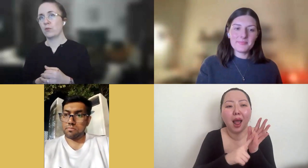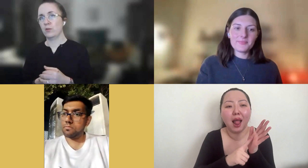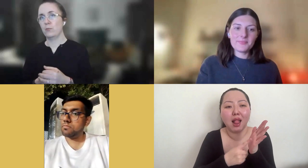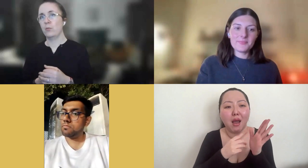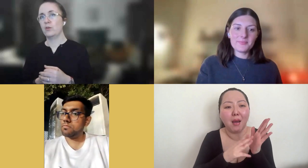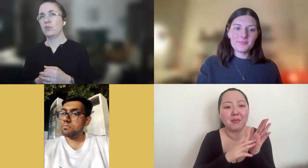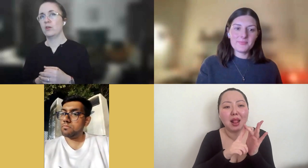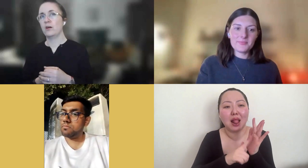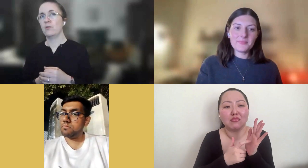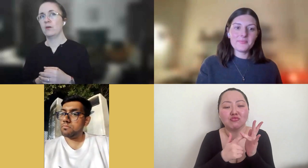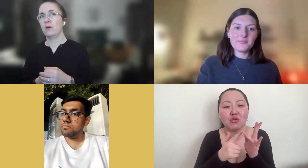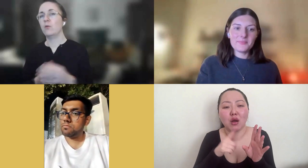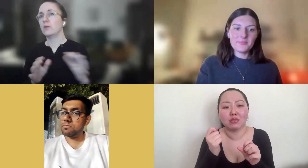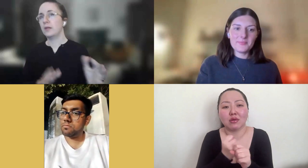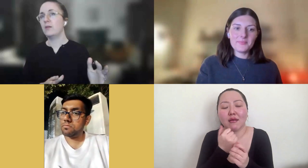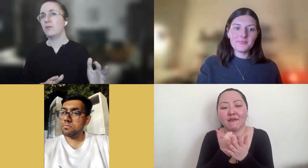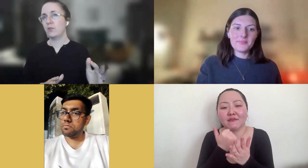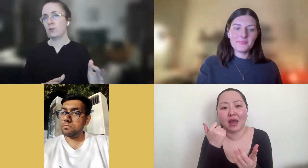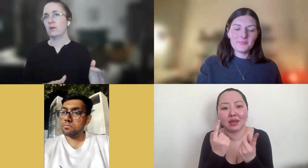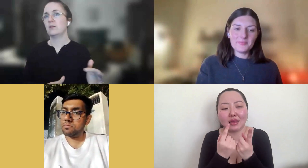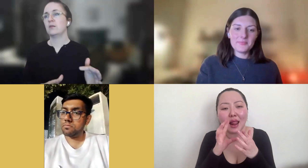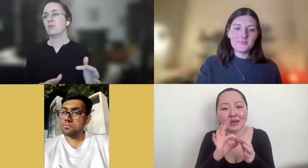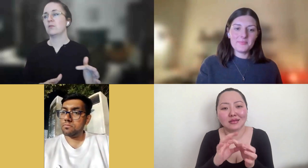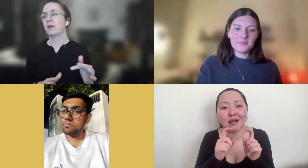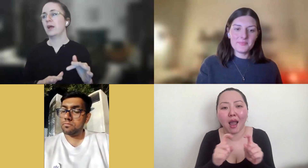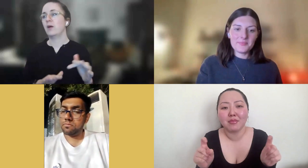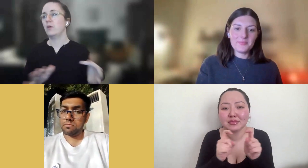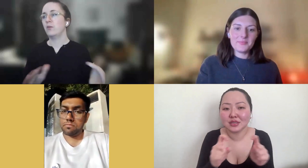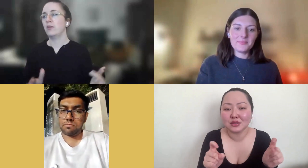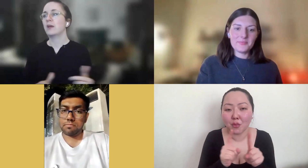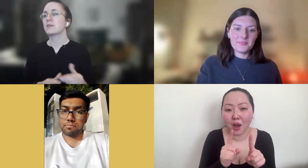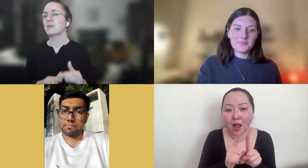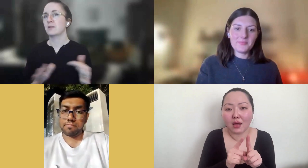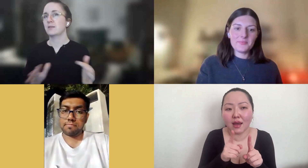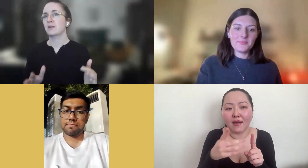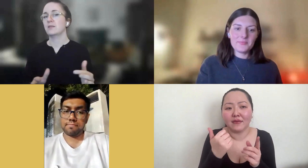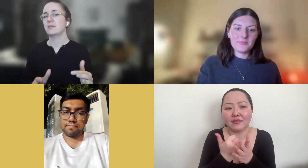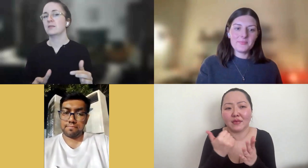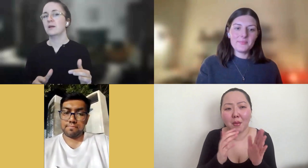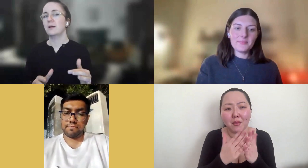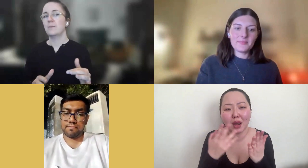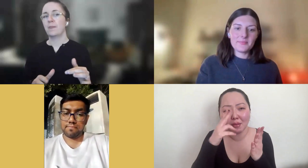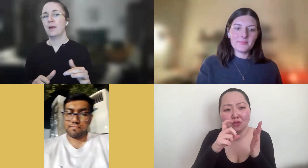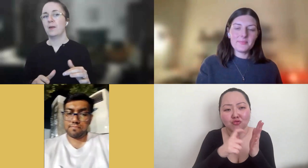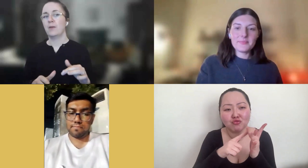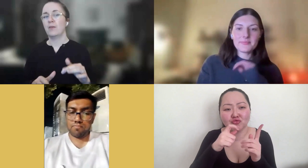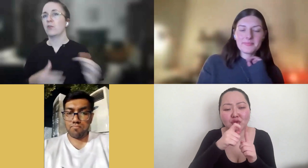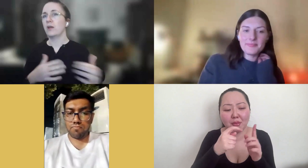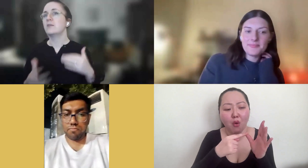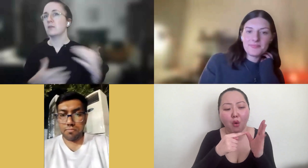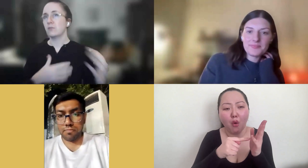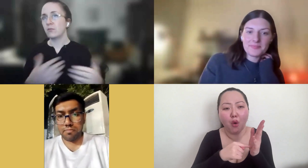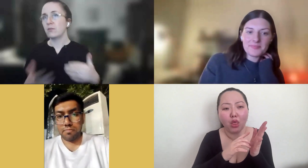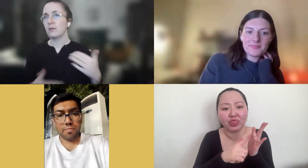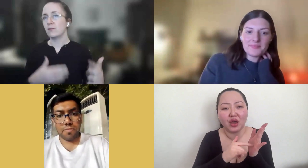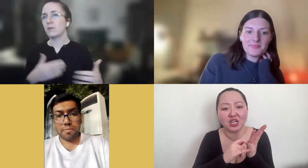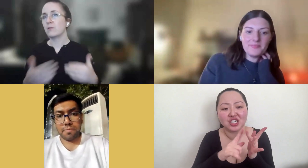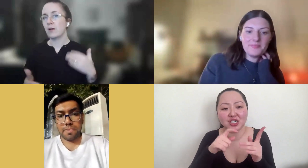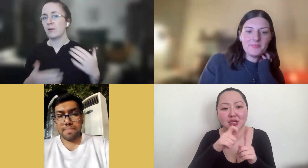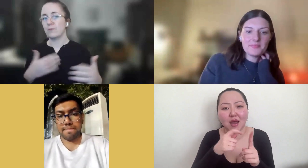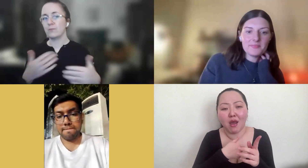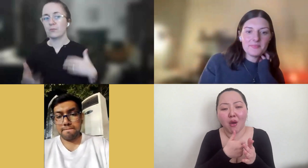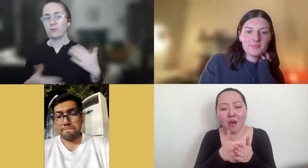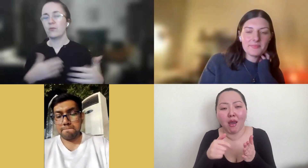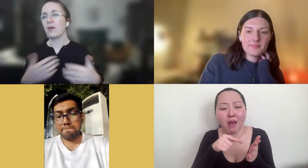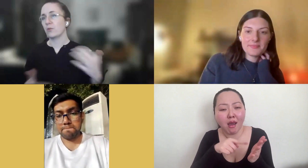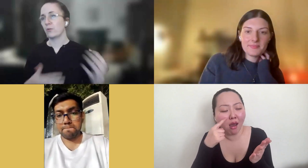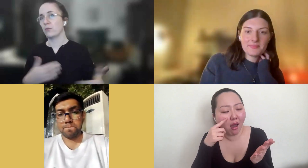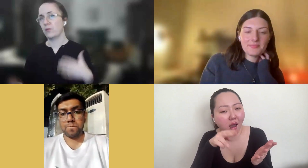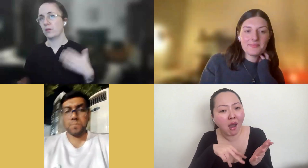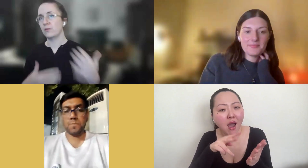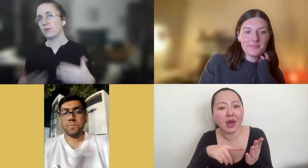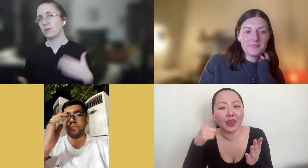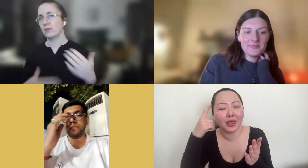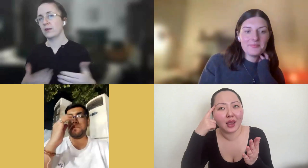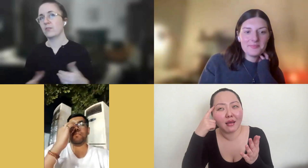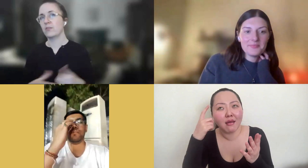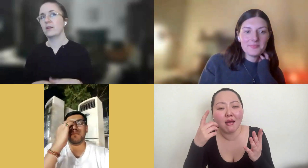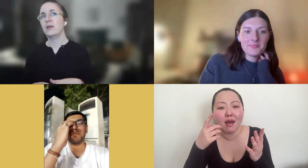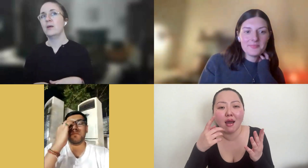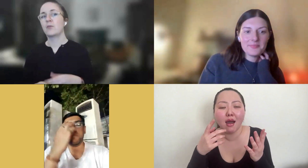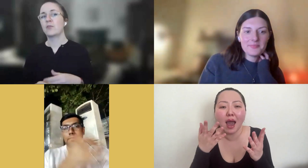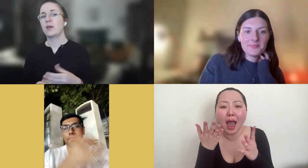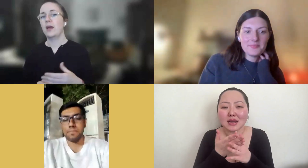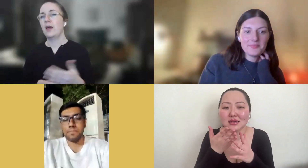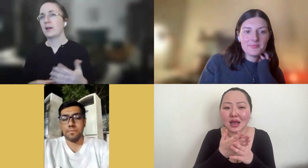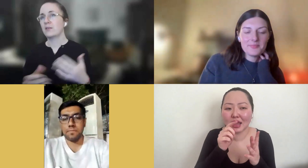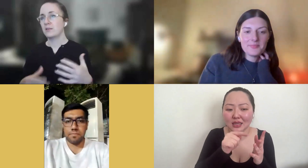authorship which I always lean to, in how you see access as a creative vessel for things. And access